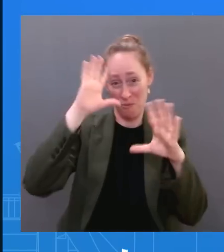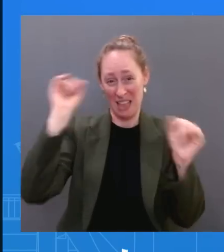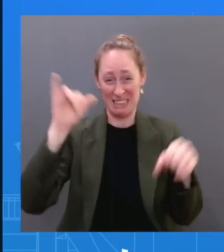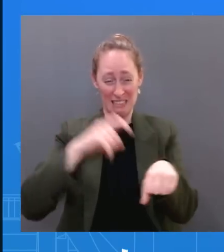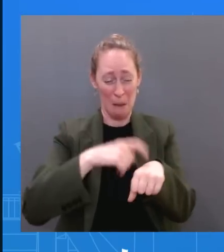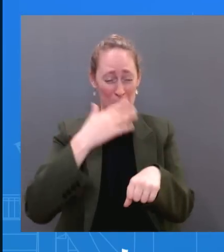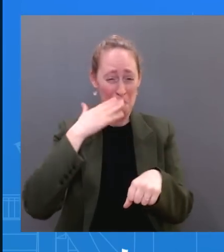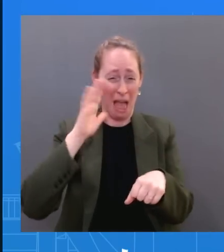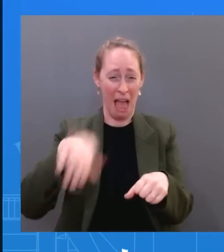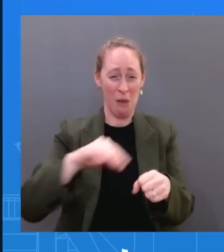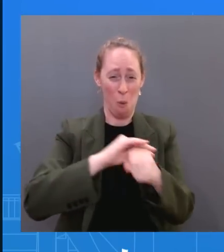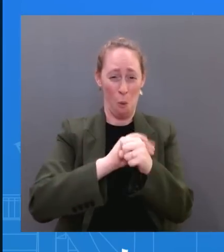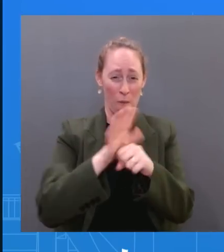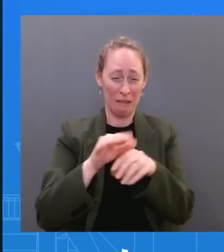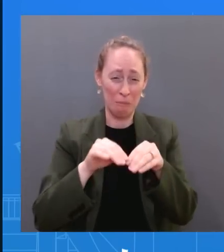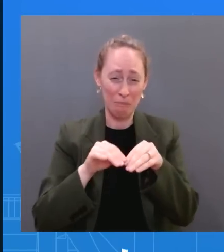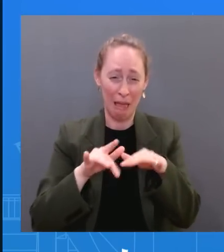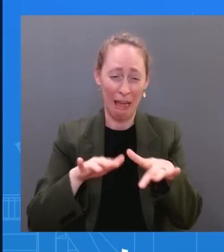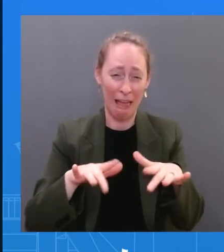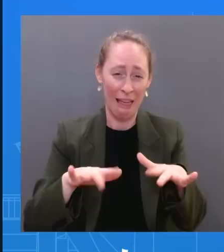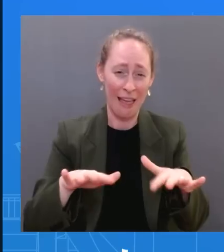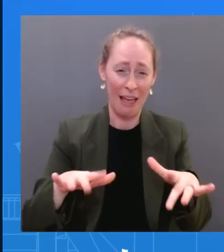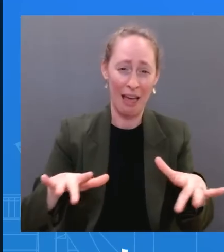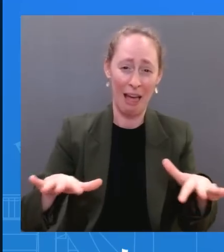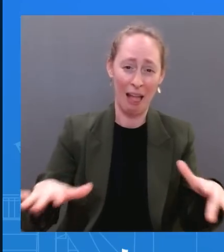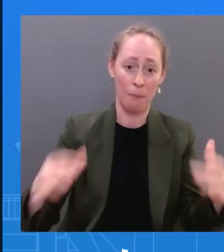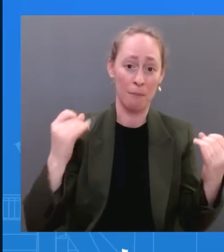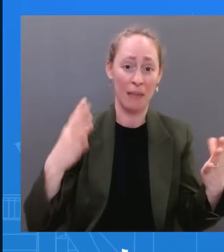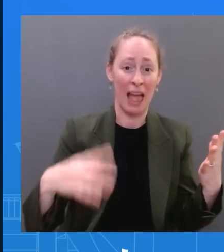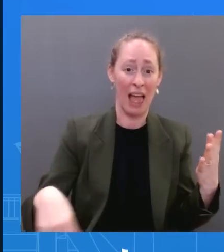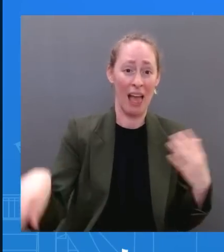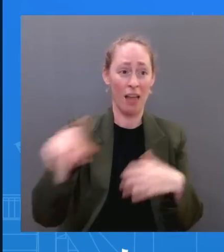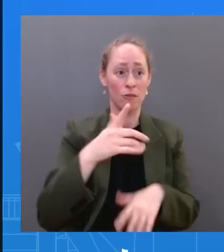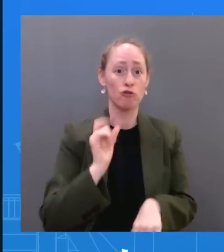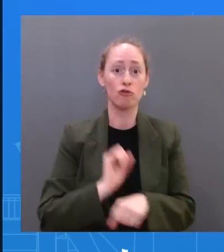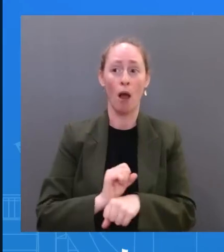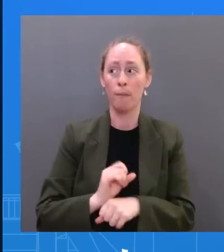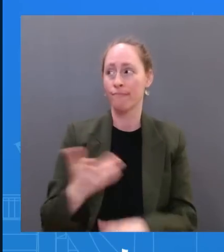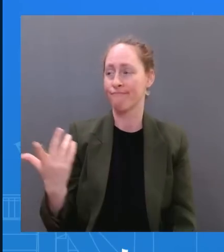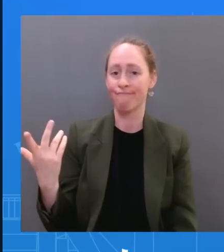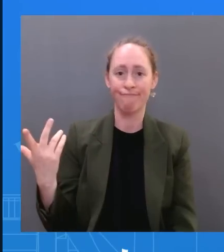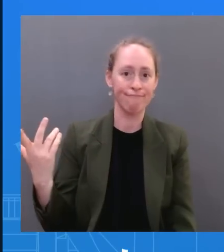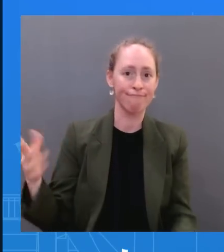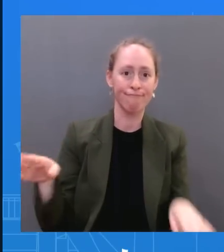and also just continue to do that work. And how we've seen unemployment at 3.6 percent.